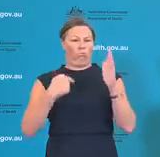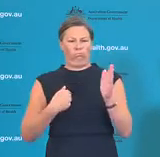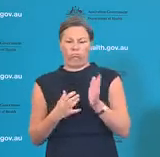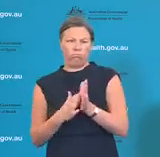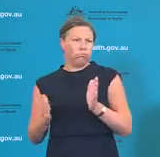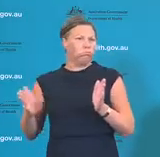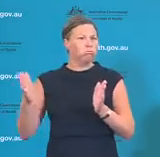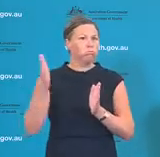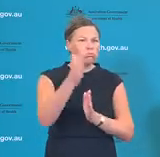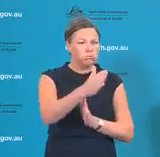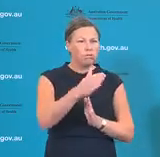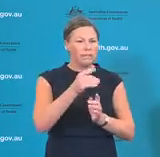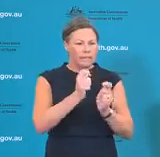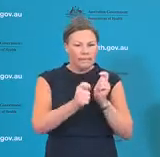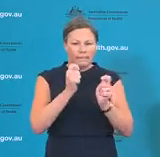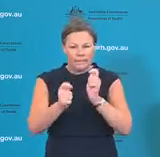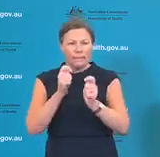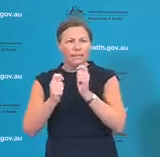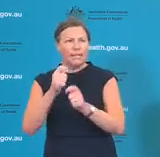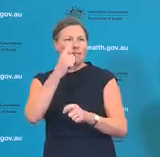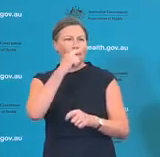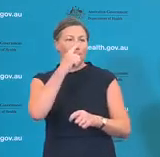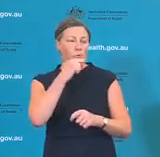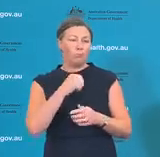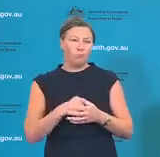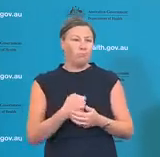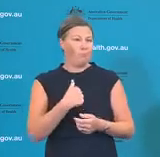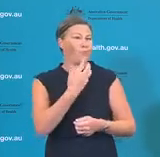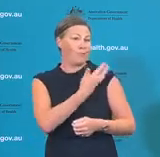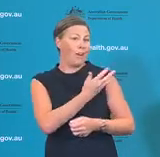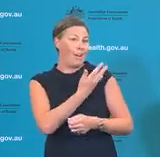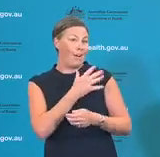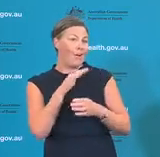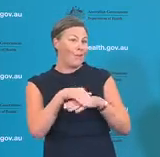very proud of all of the work that's going out there today in promoting